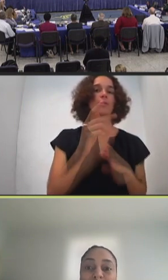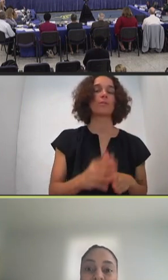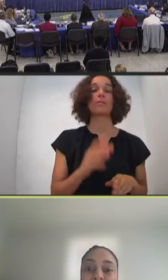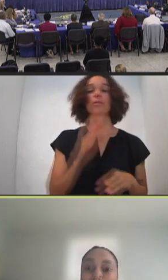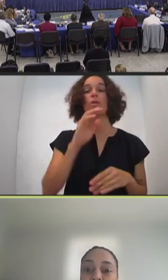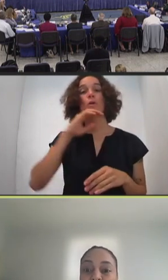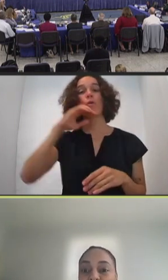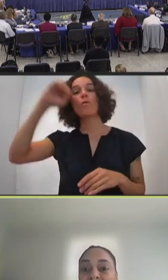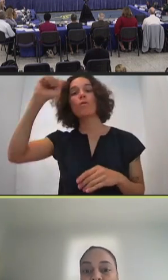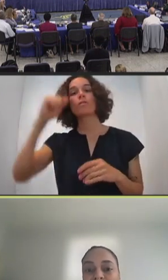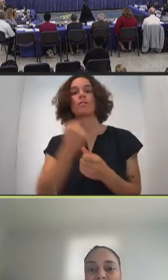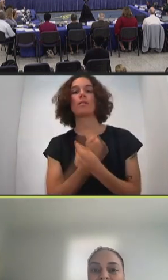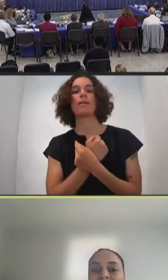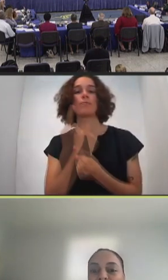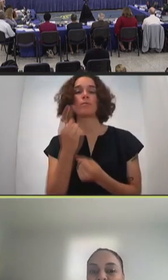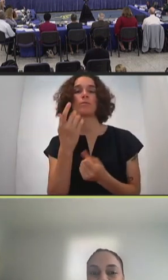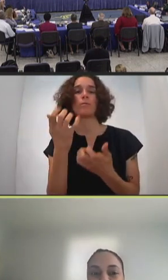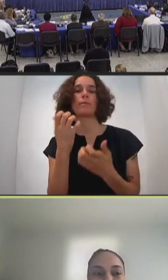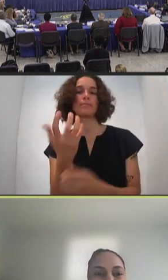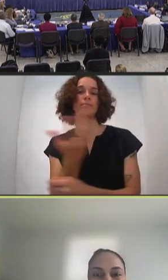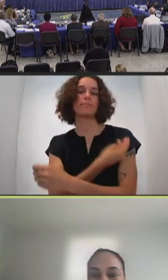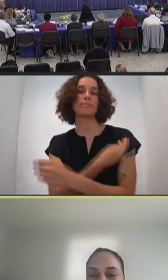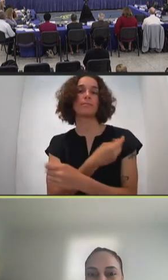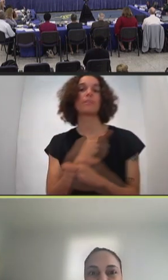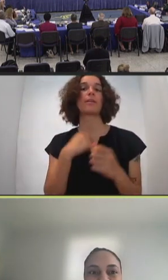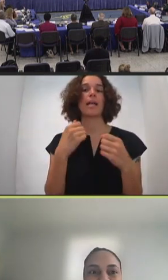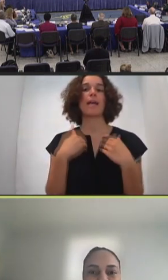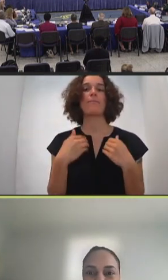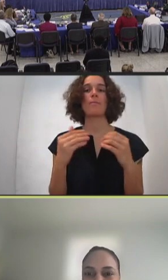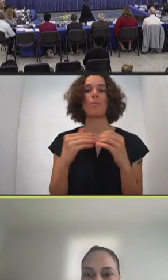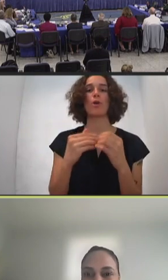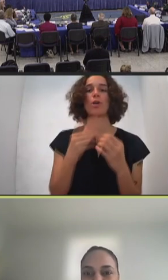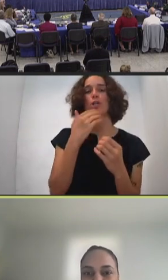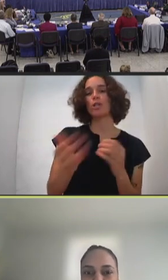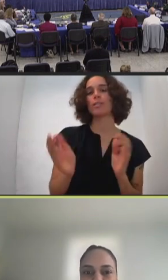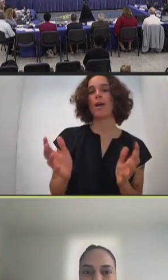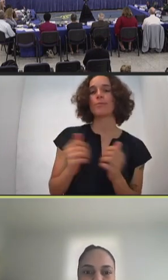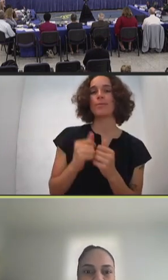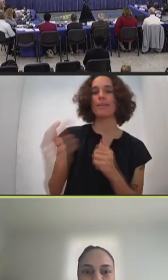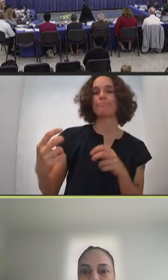you can have more good talks with them. Here's another look at some of our healthcare navigator